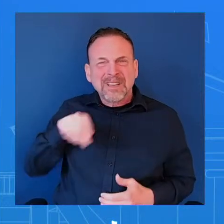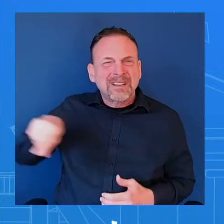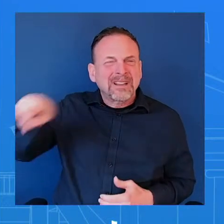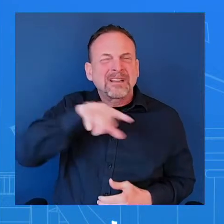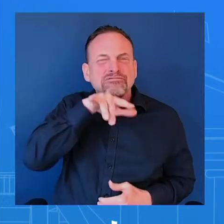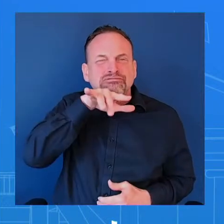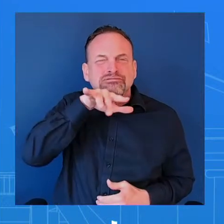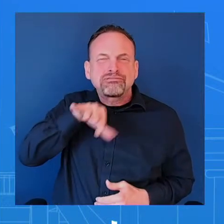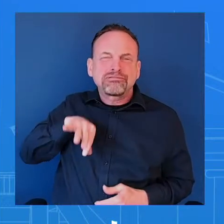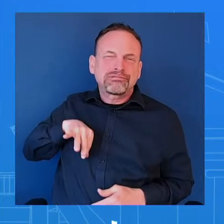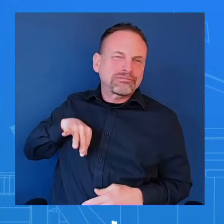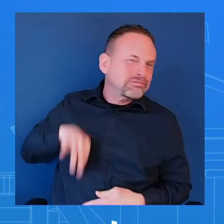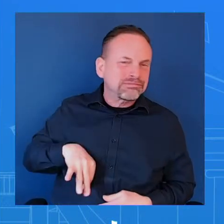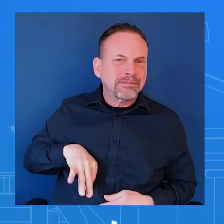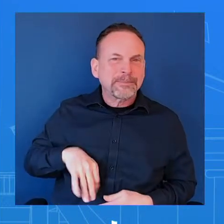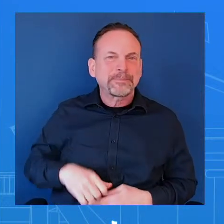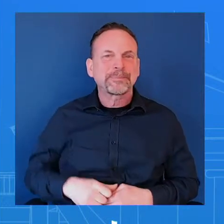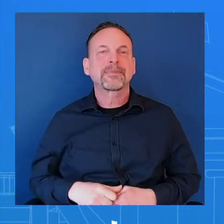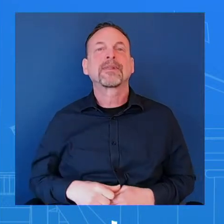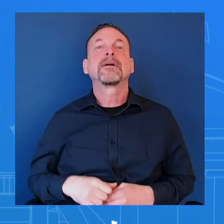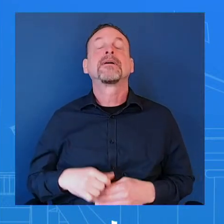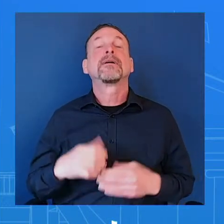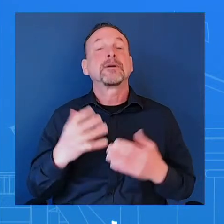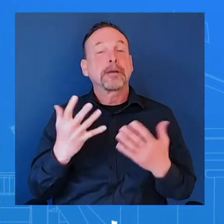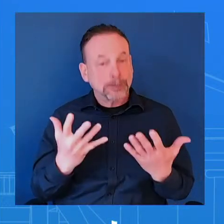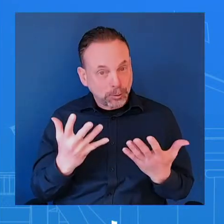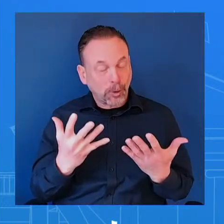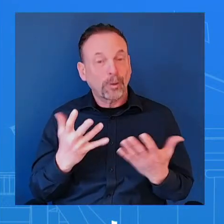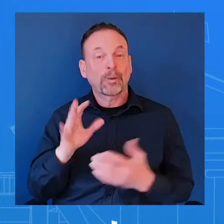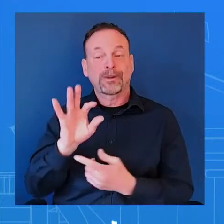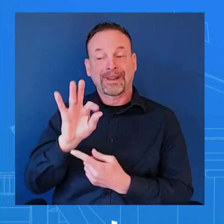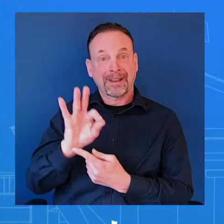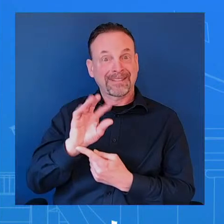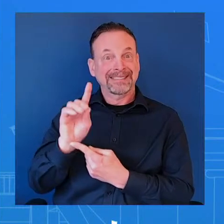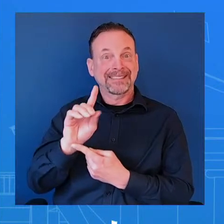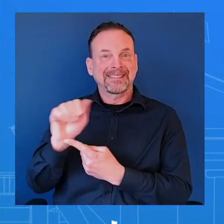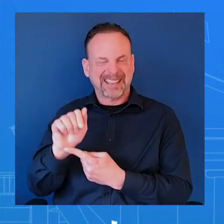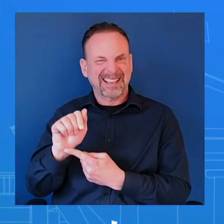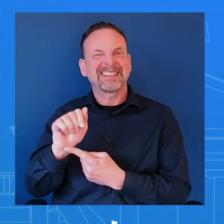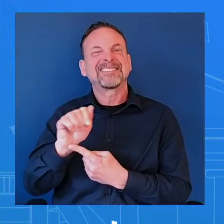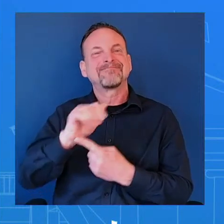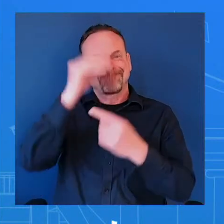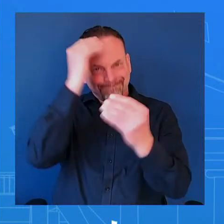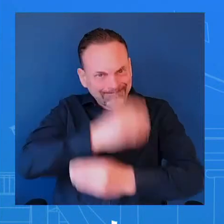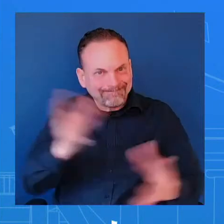and increase competition of inhalers to lower costs. As a result of this administration's actions,